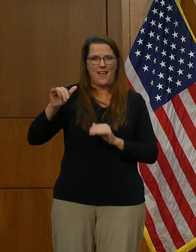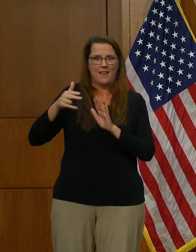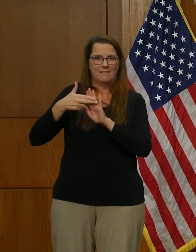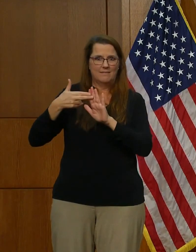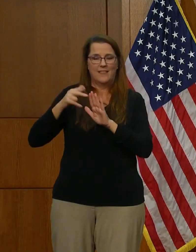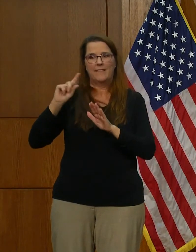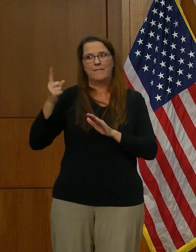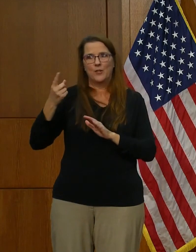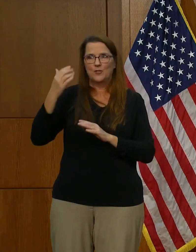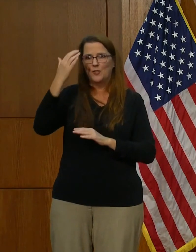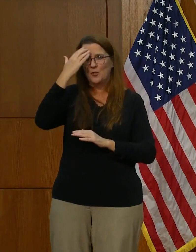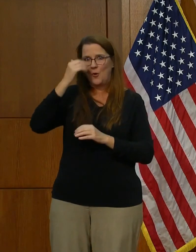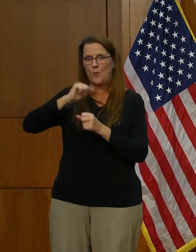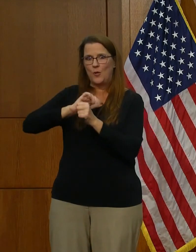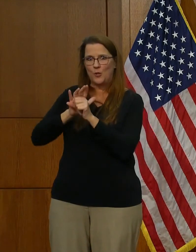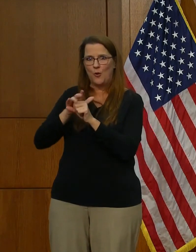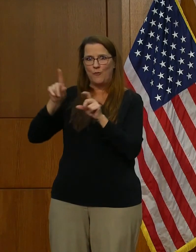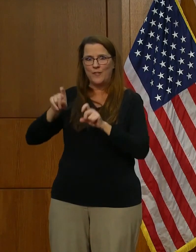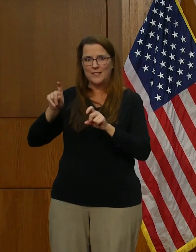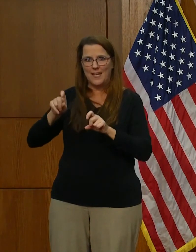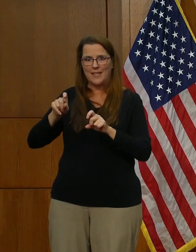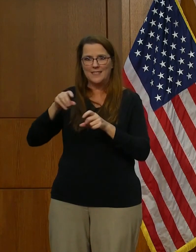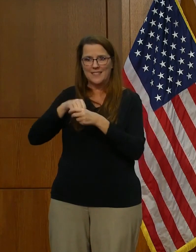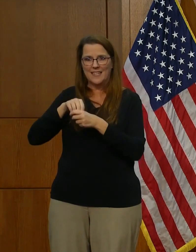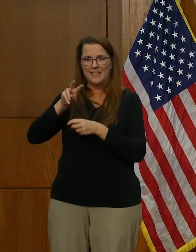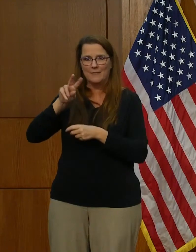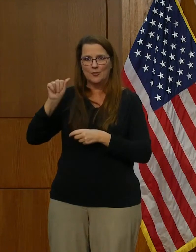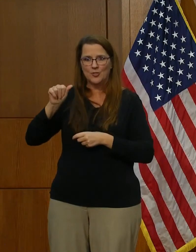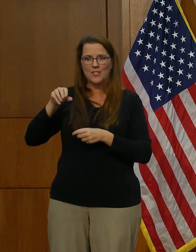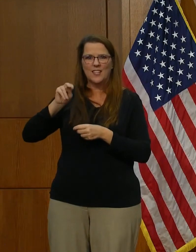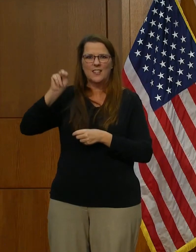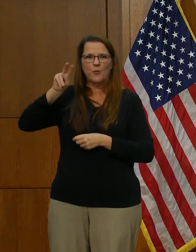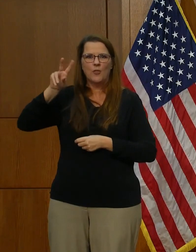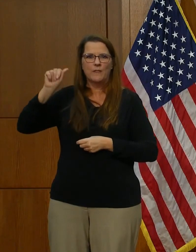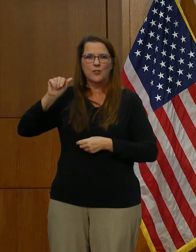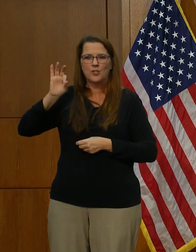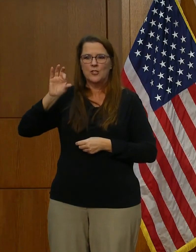MARCH THE SEVENTH MARKED THE FIRST KNOWN COVID CASE IN